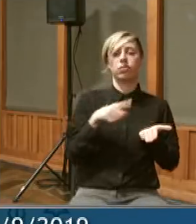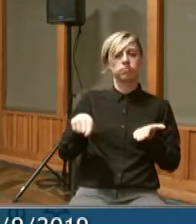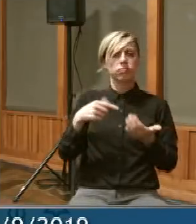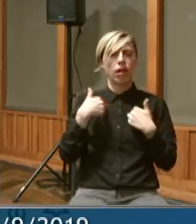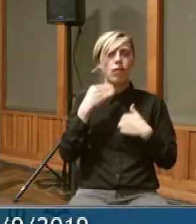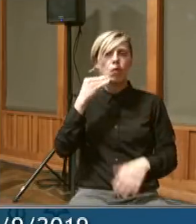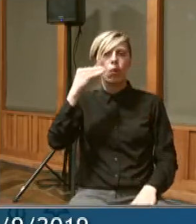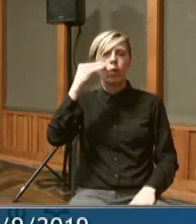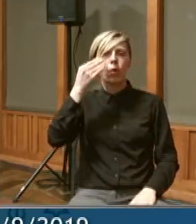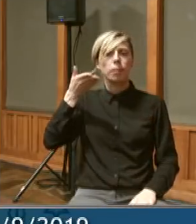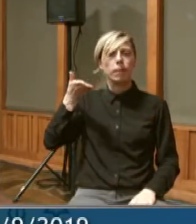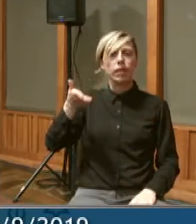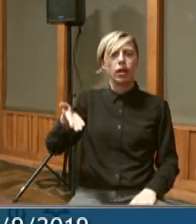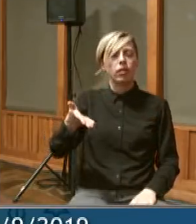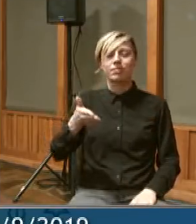PERSON EXPERIENCING HOUSELESSNESS.